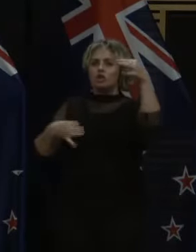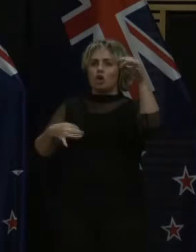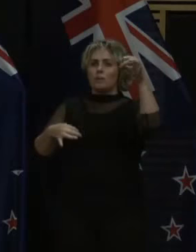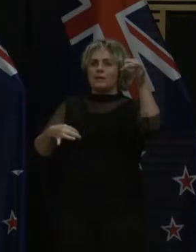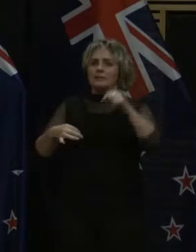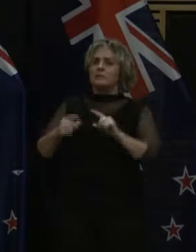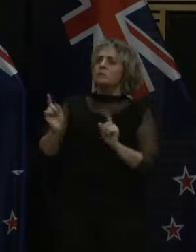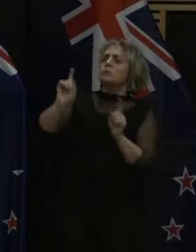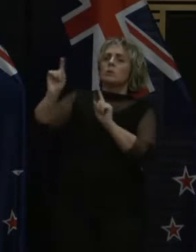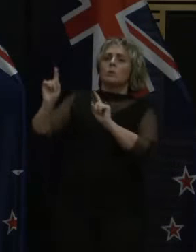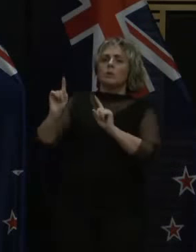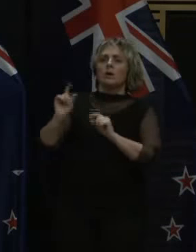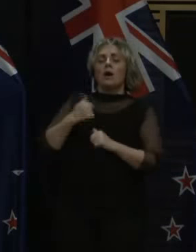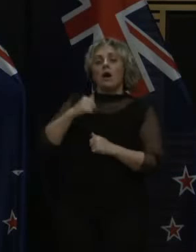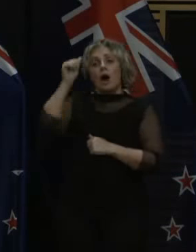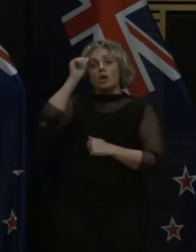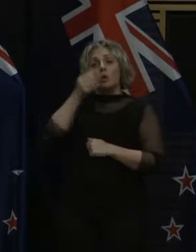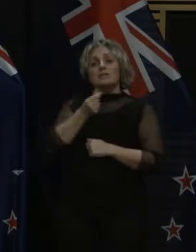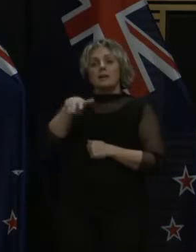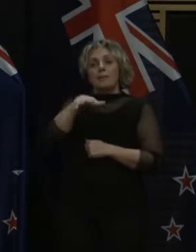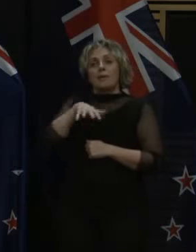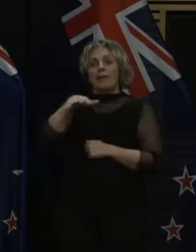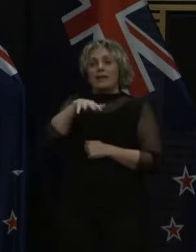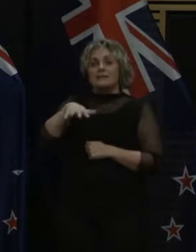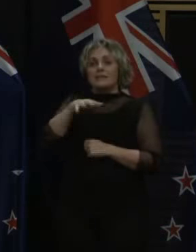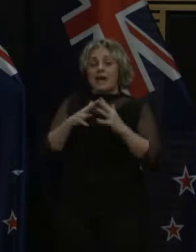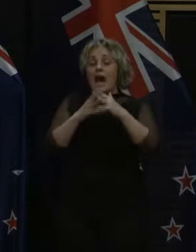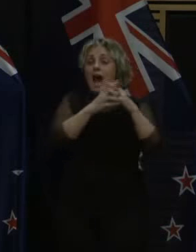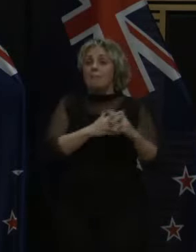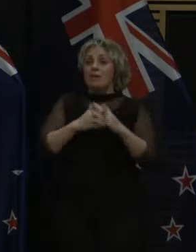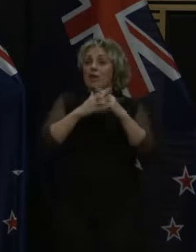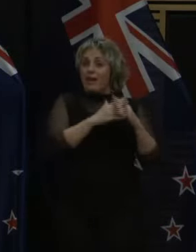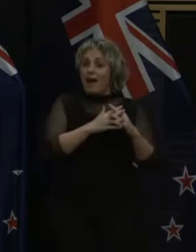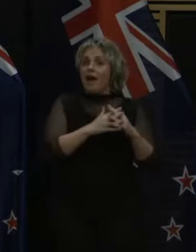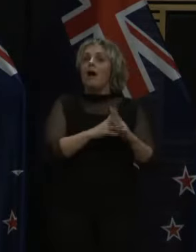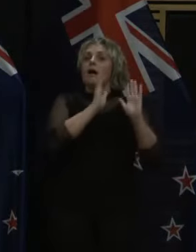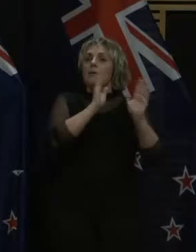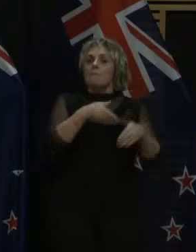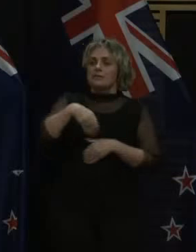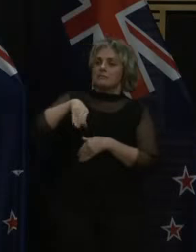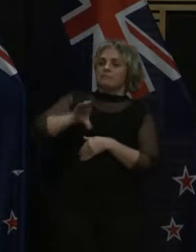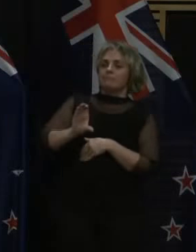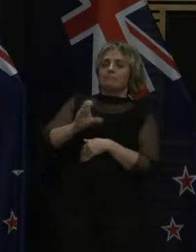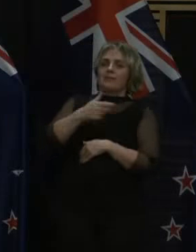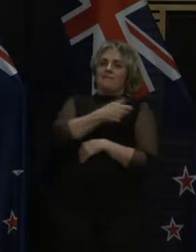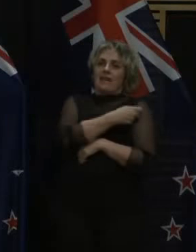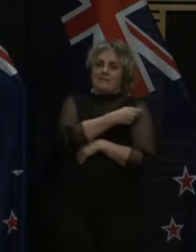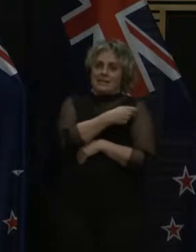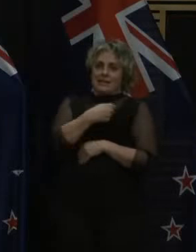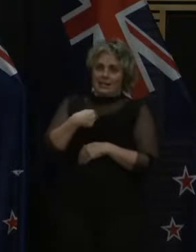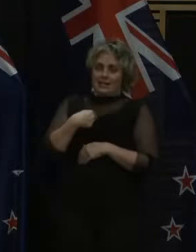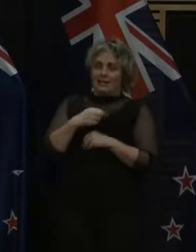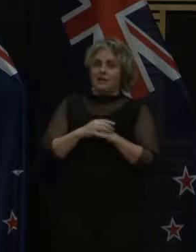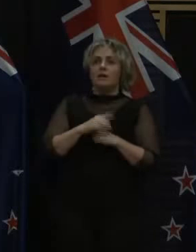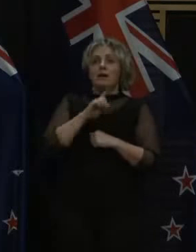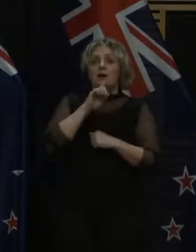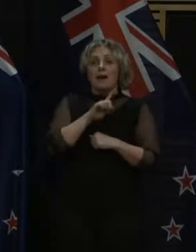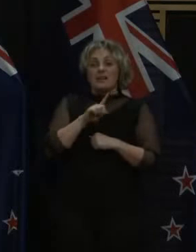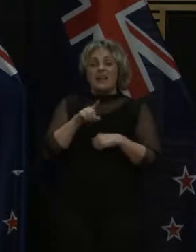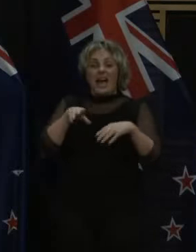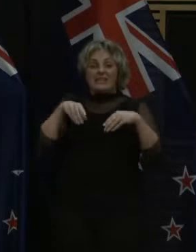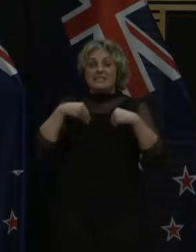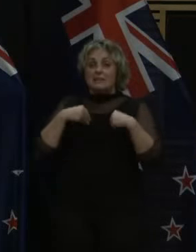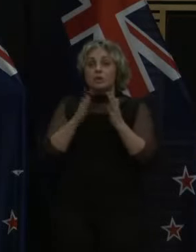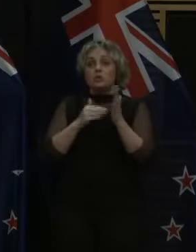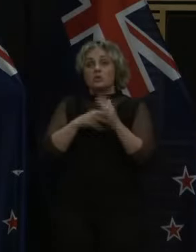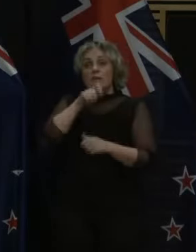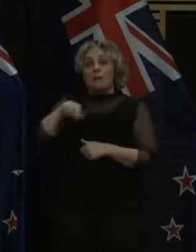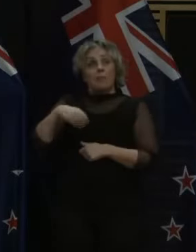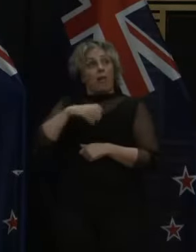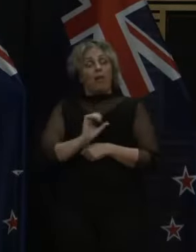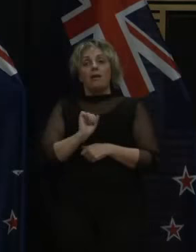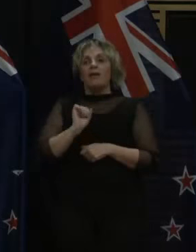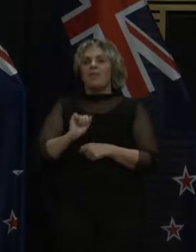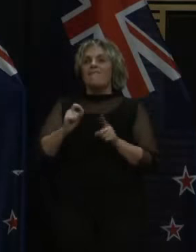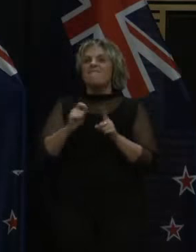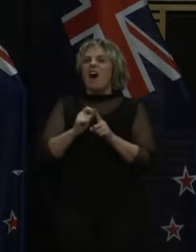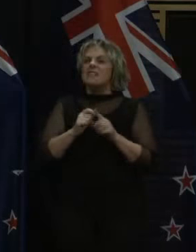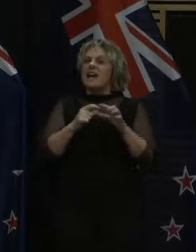sure we have within our health